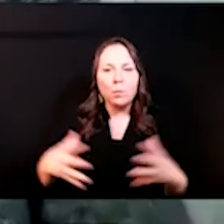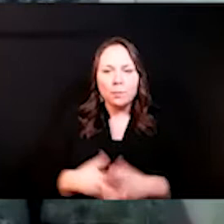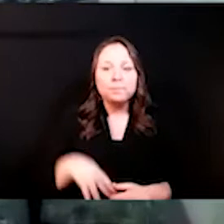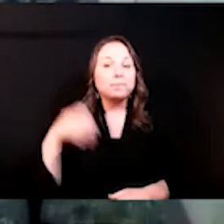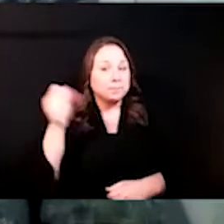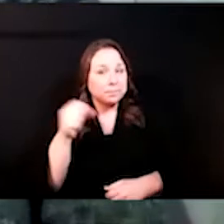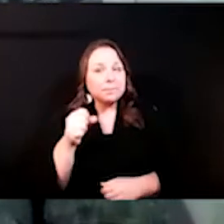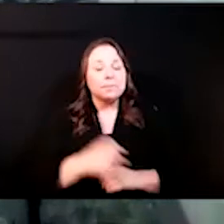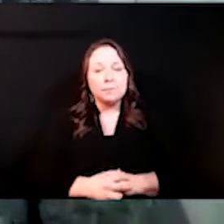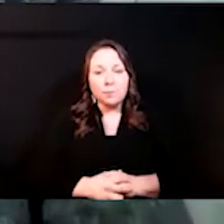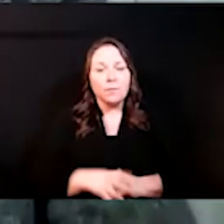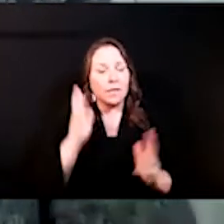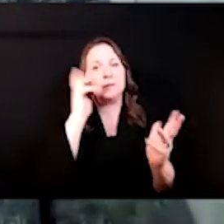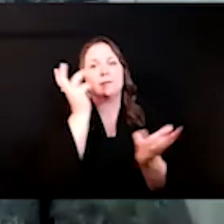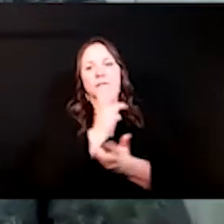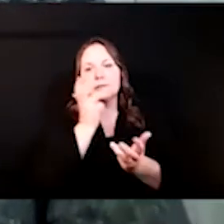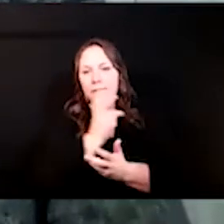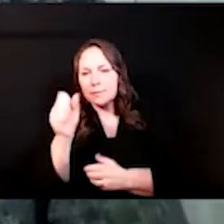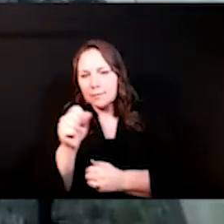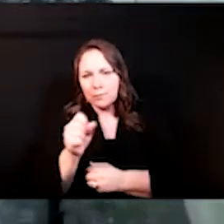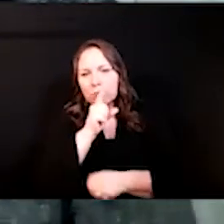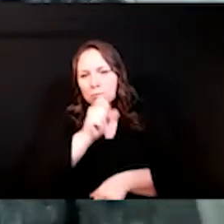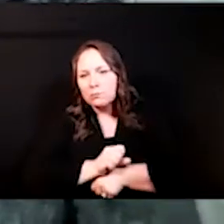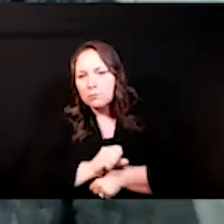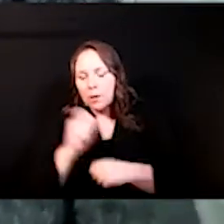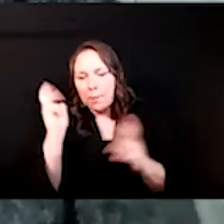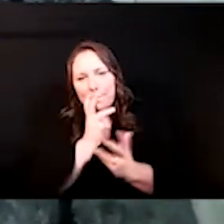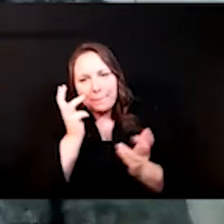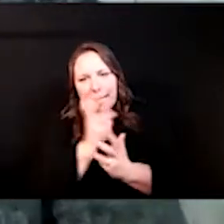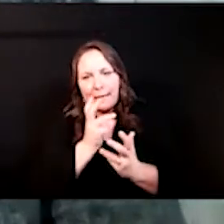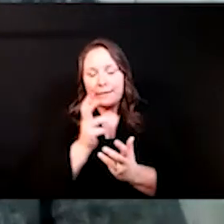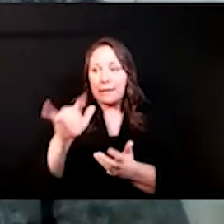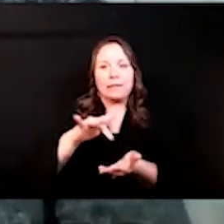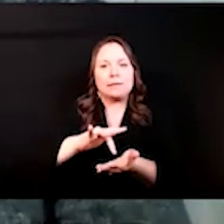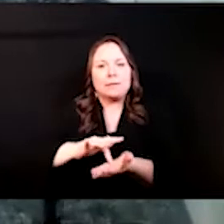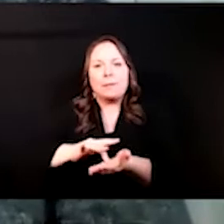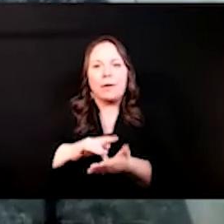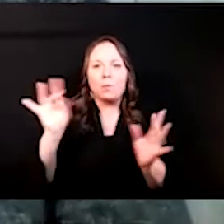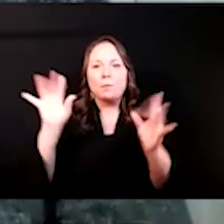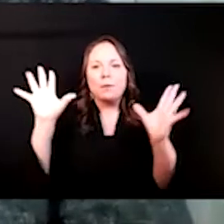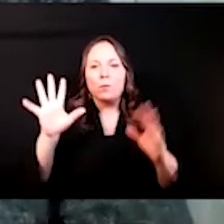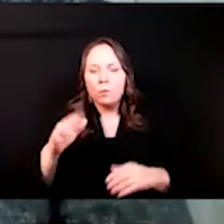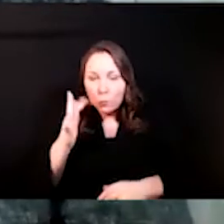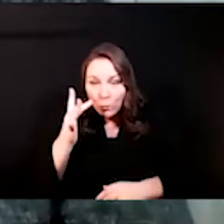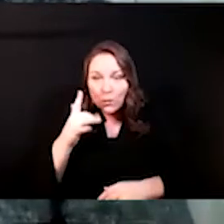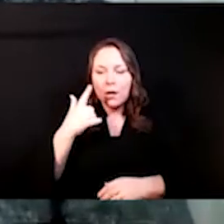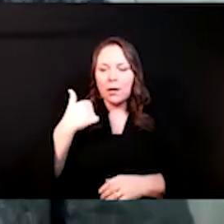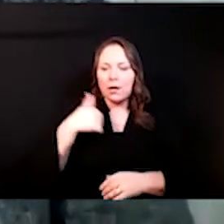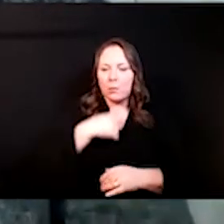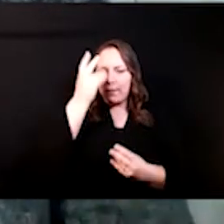WE HAVE LEARNED SO MUCH. » I MEAN, IT'S AMAZING. IT'S NOTHING SHORT OF A MEDICAL MIRACLE I WOULD SAY JUST IN